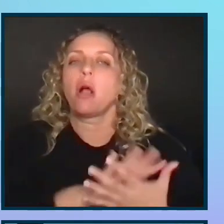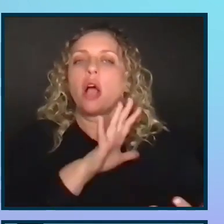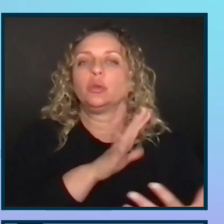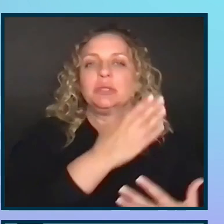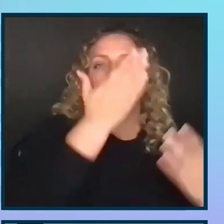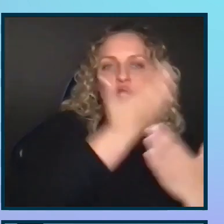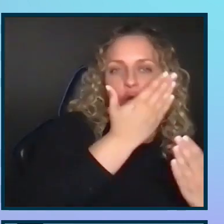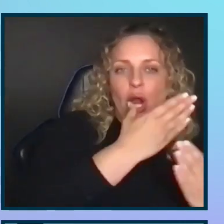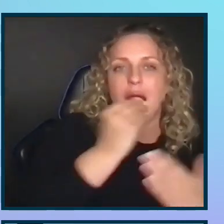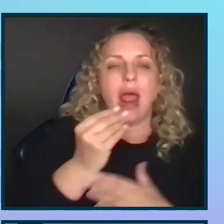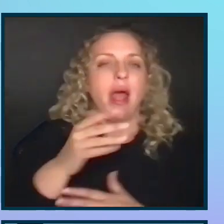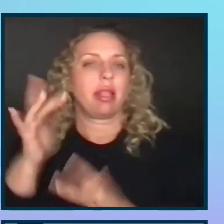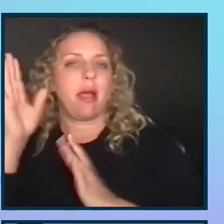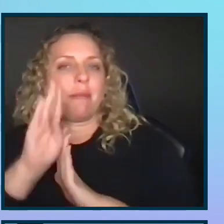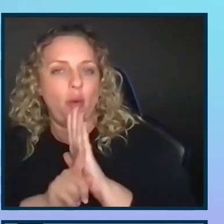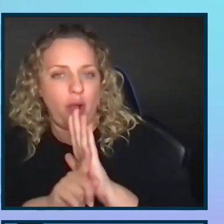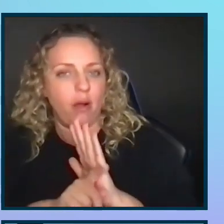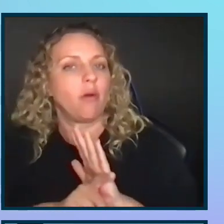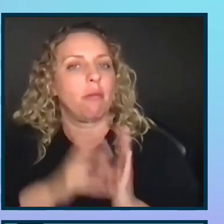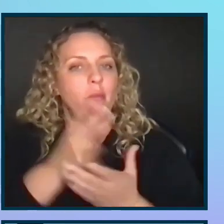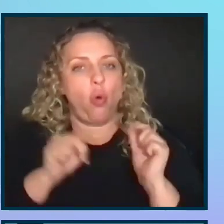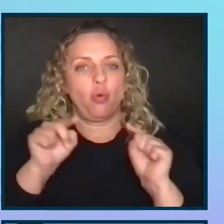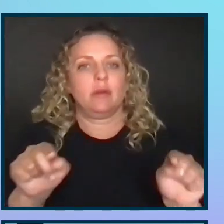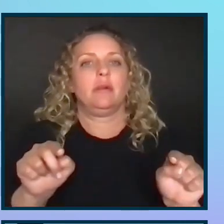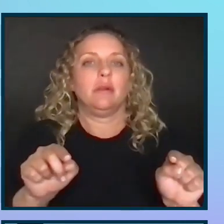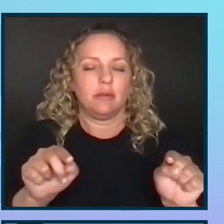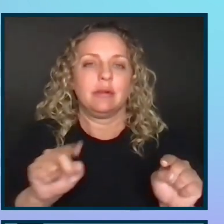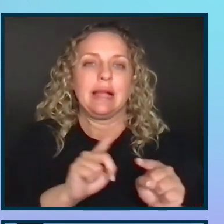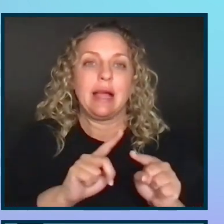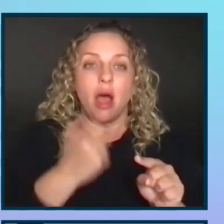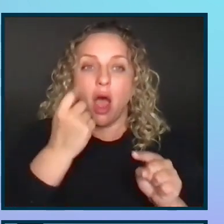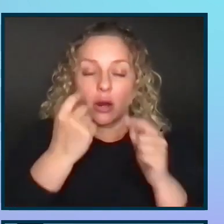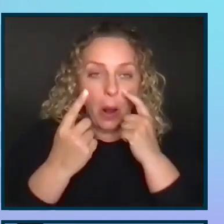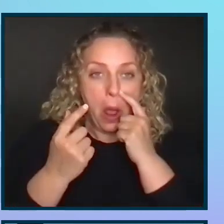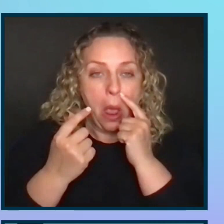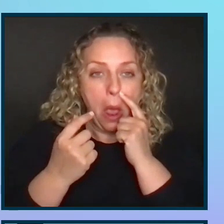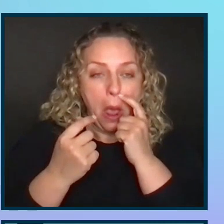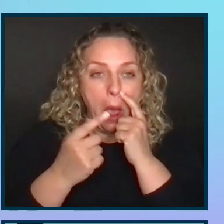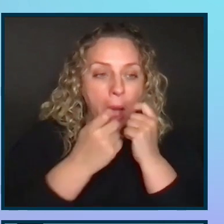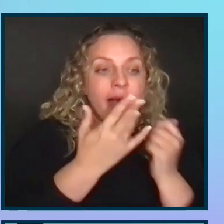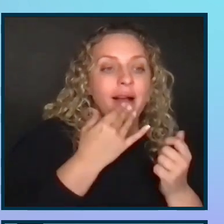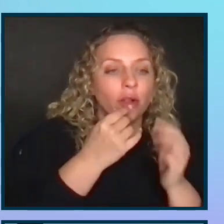but we needed to make sure that every combination of colors and elements for those two themes was accessible